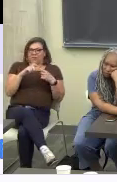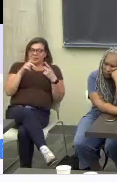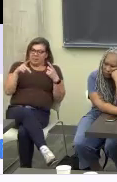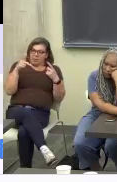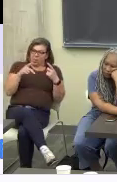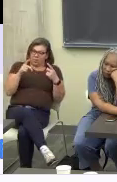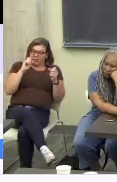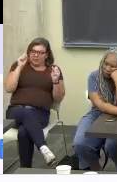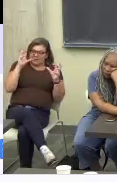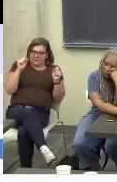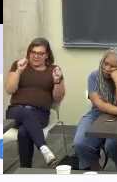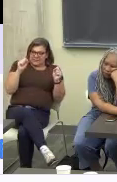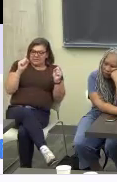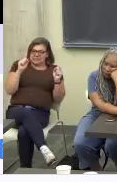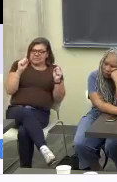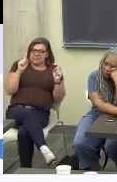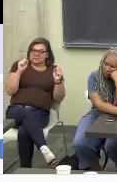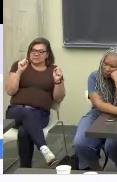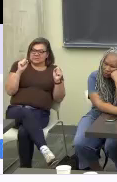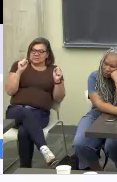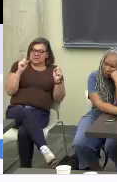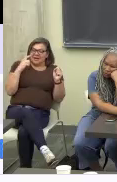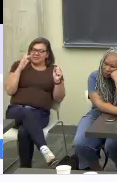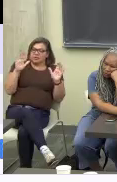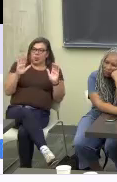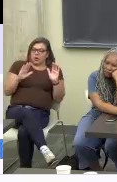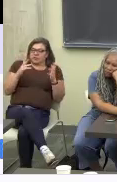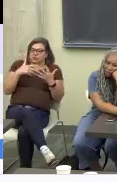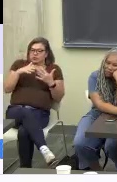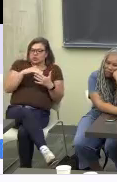that's really amazing is that they have this Extremely active socialite scene where there's